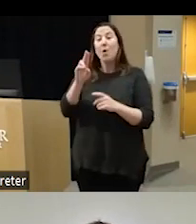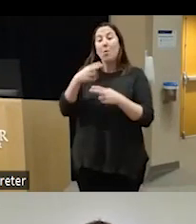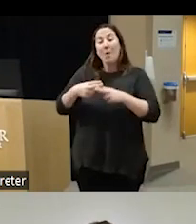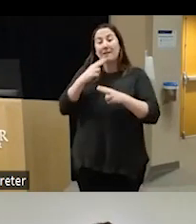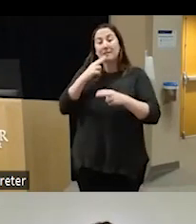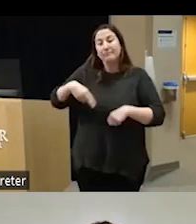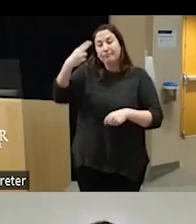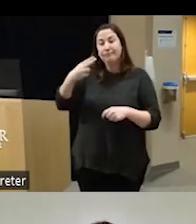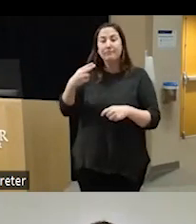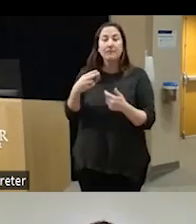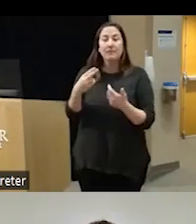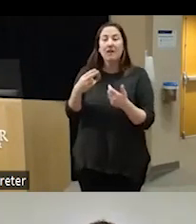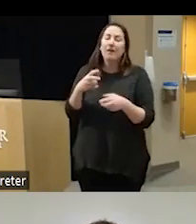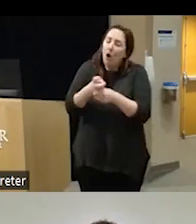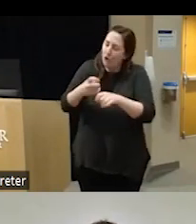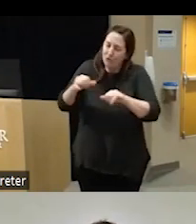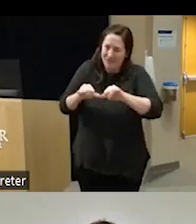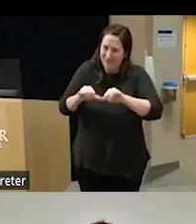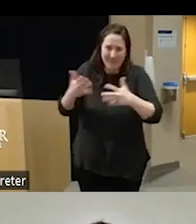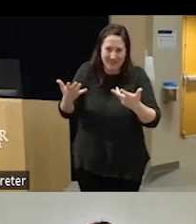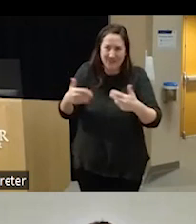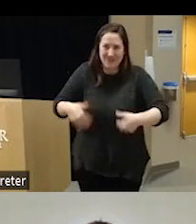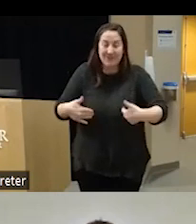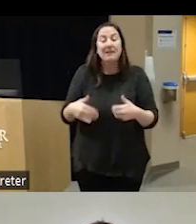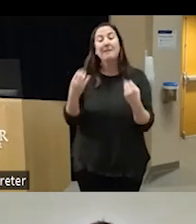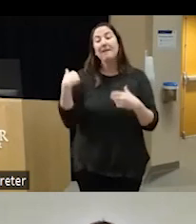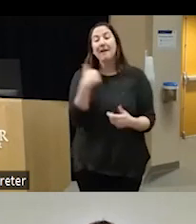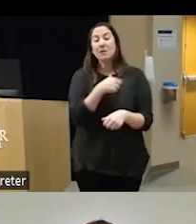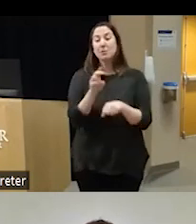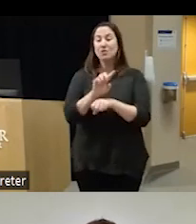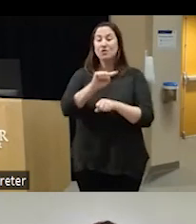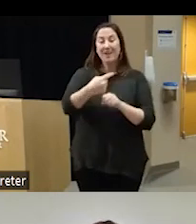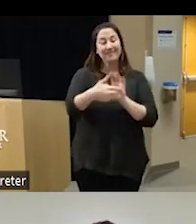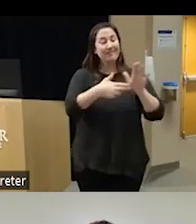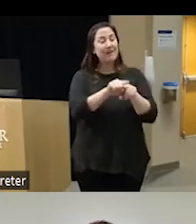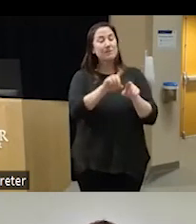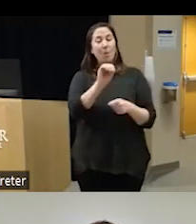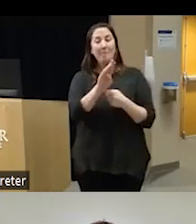But that's hard to measure many of us use just obesity. a BMI of at least 30